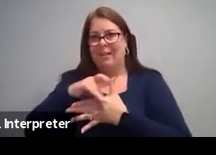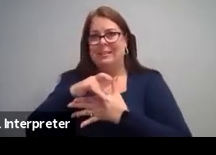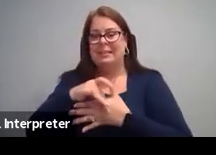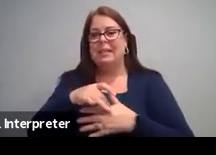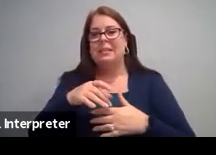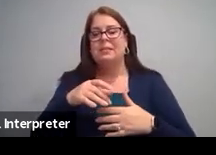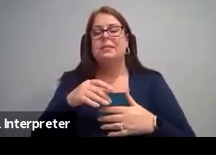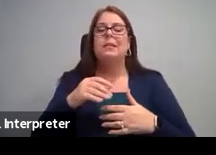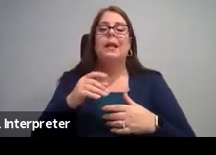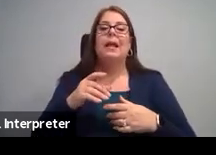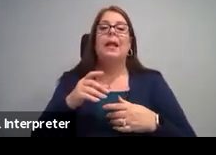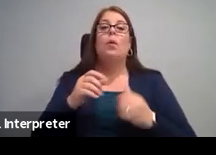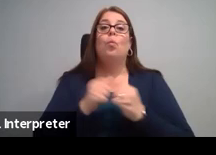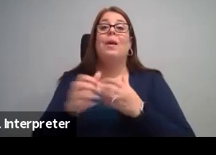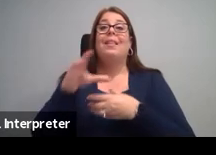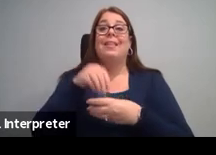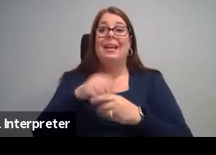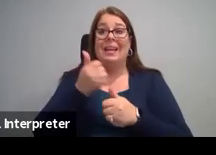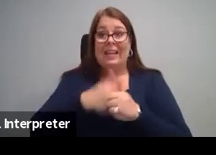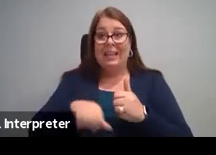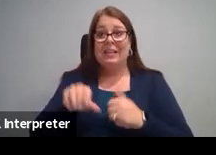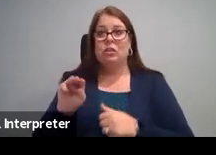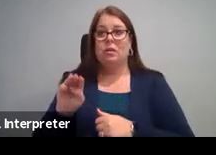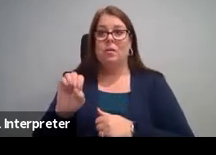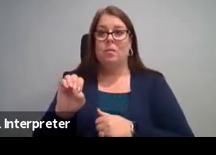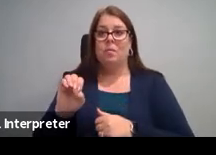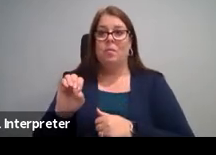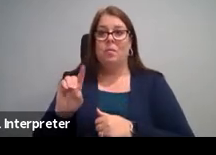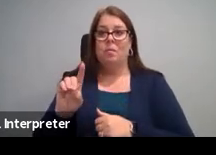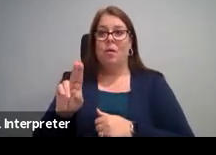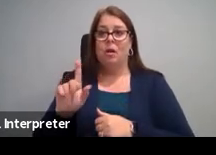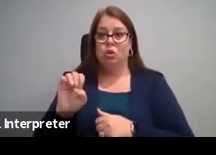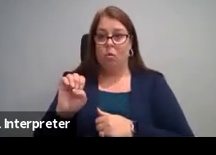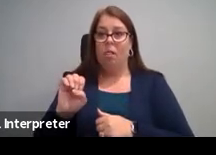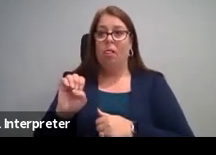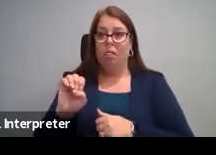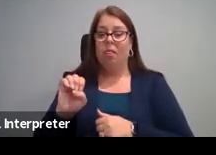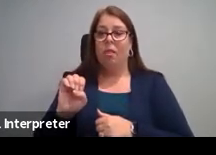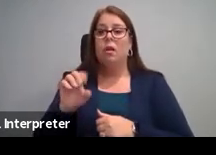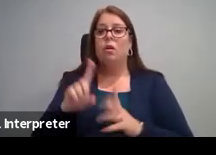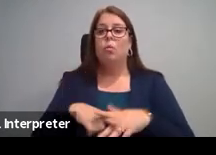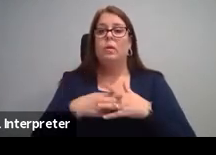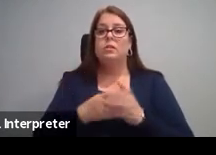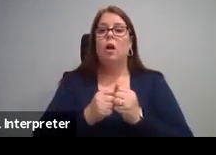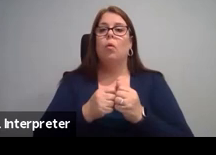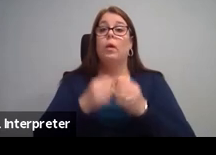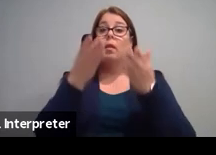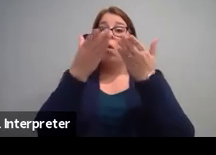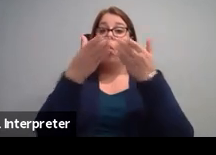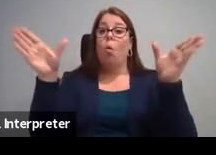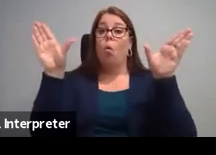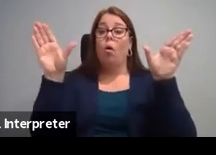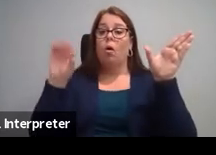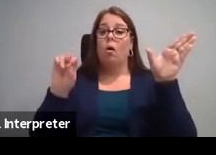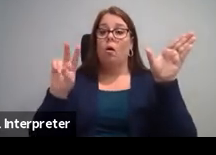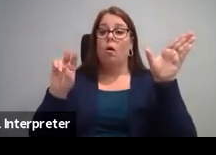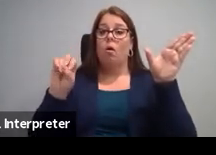Cathy Reznicek: And then within each module, we always wanted to start with an overview of the content and what the learning expectations were